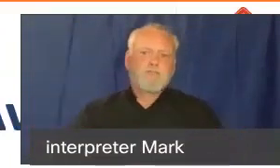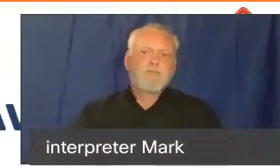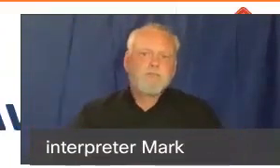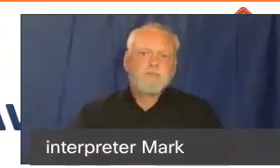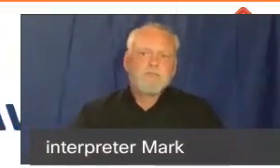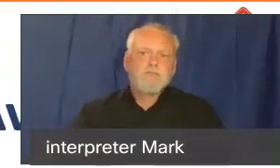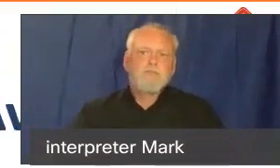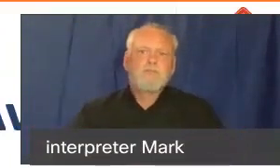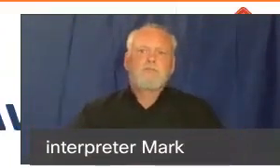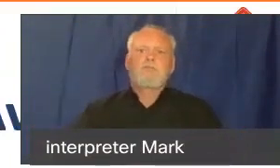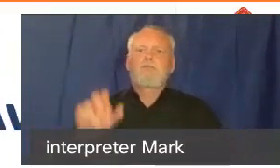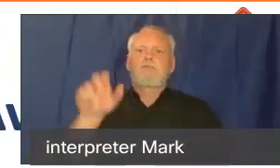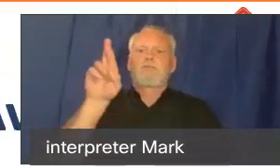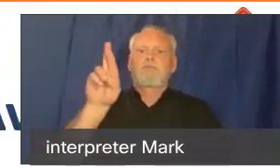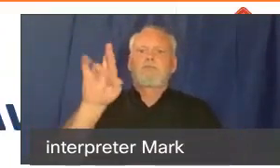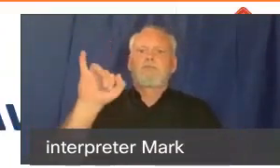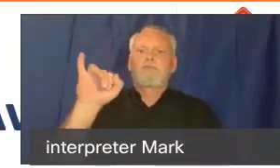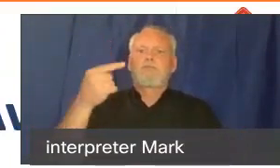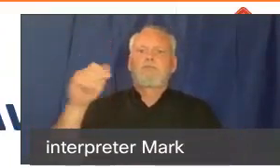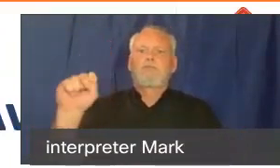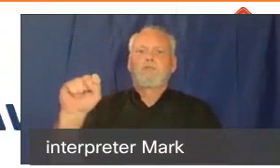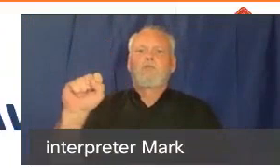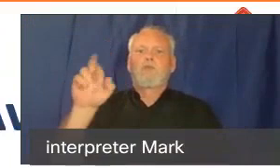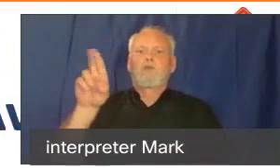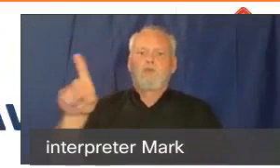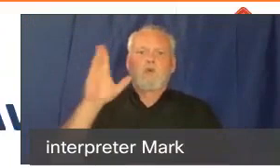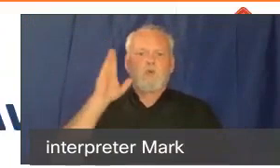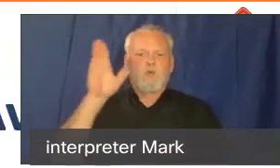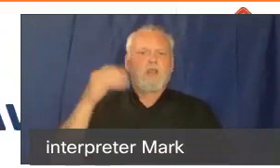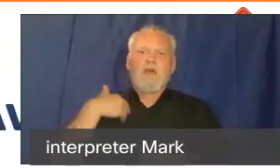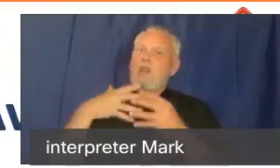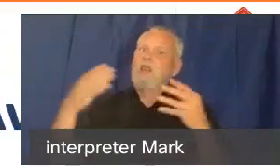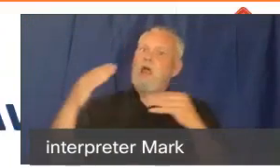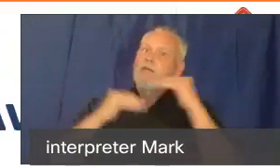Raised the road is going to undergo a lot of construction in the near future and so. Um,